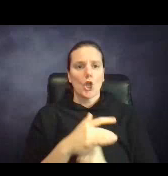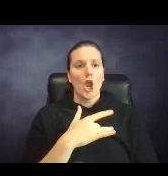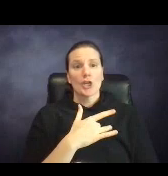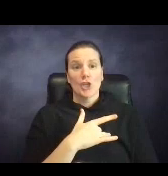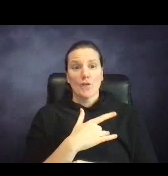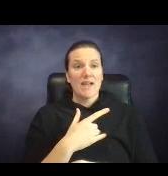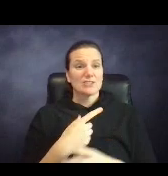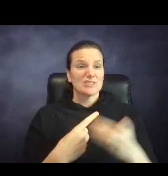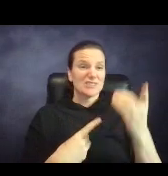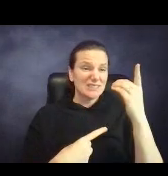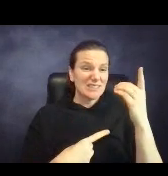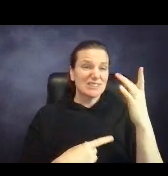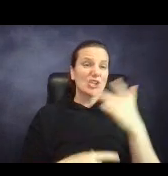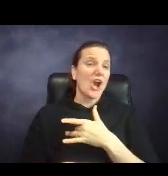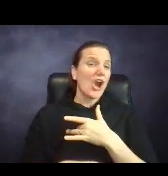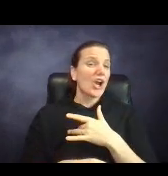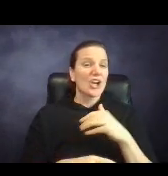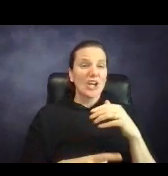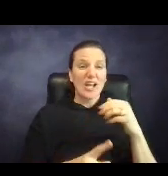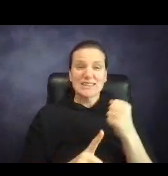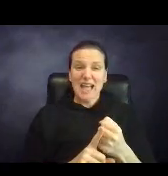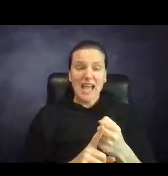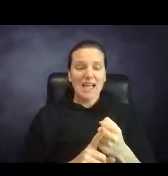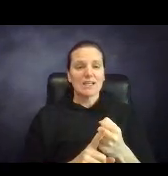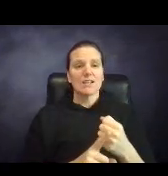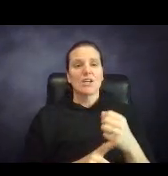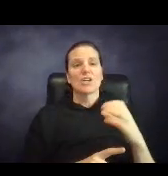heart attacks, congestive heart failure, all increasing in women.